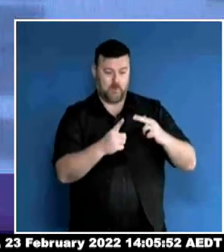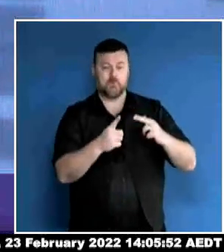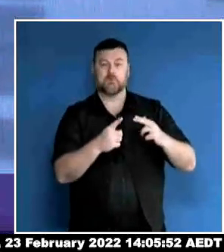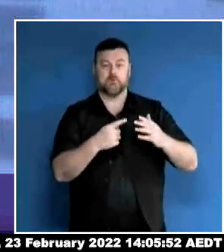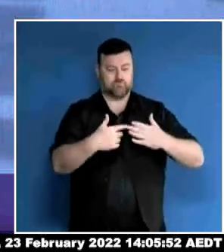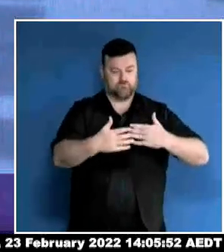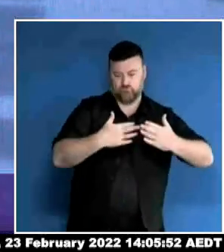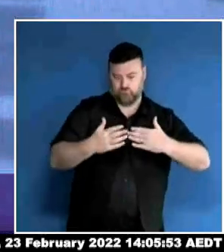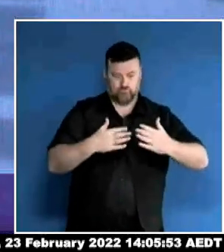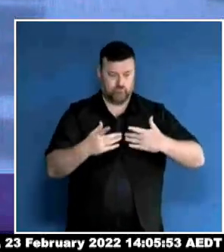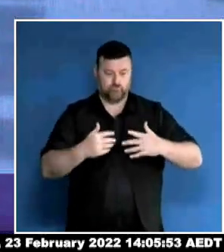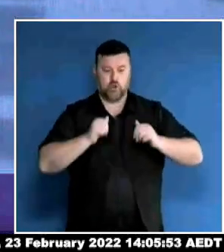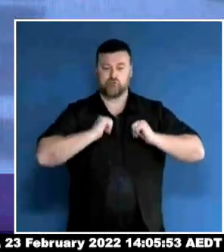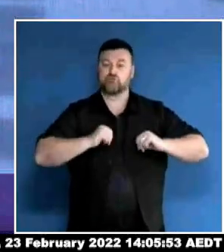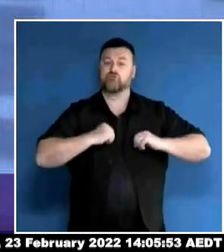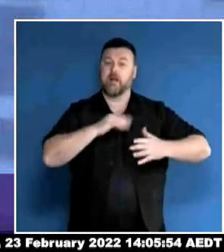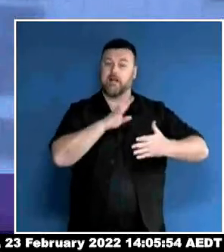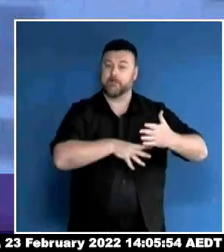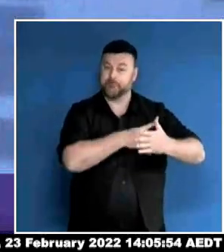Deliver training to participants.